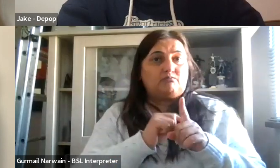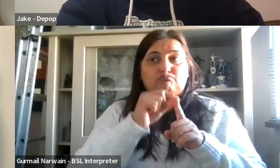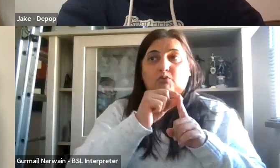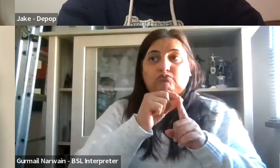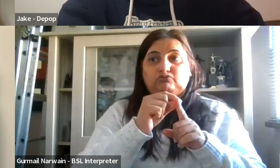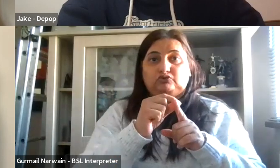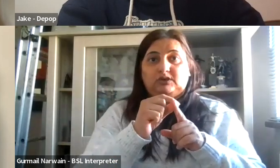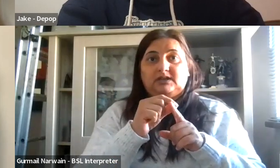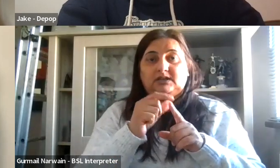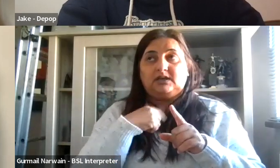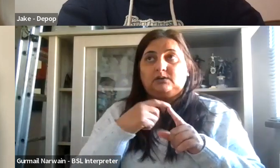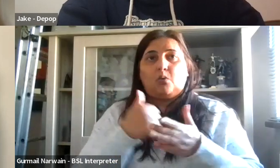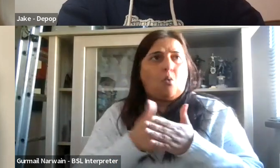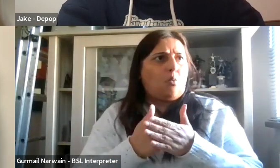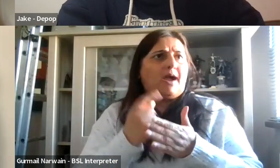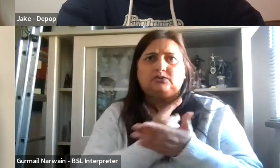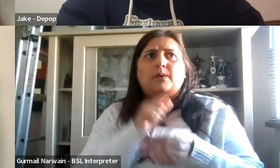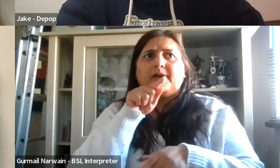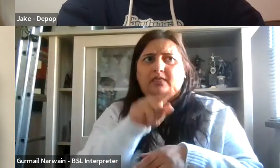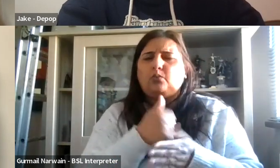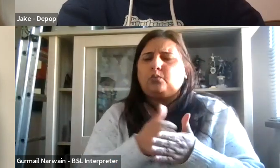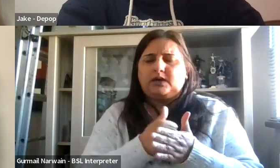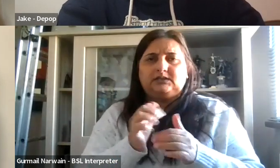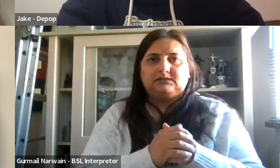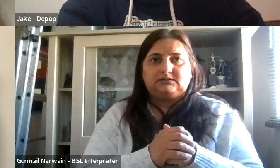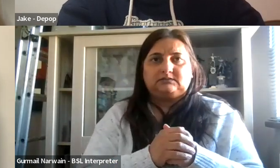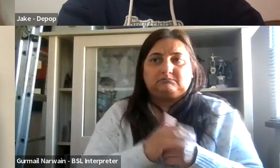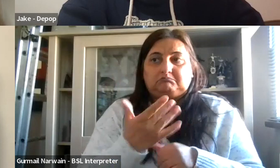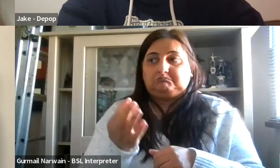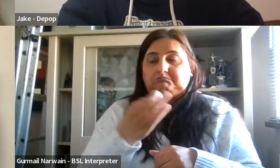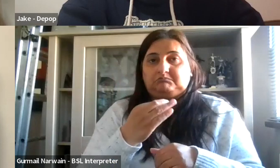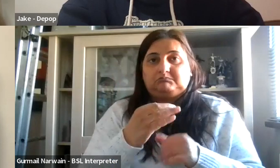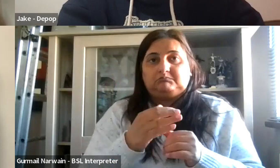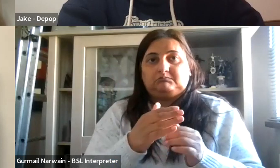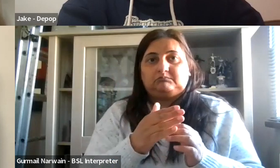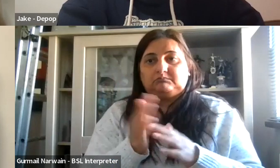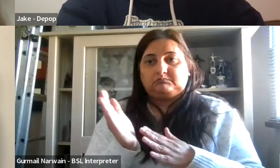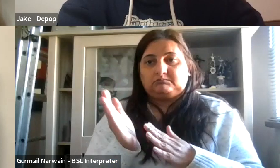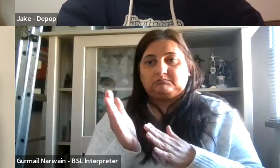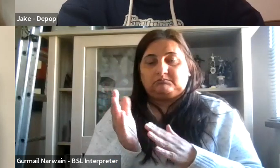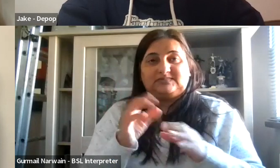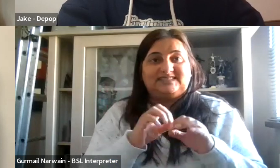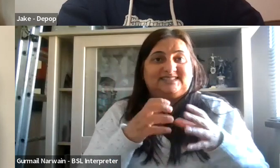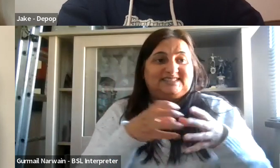So it's something we're talking about all of the time. way and opportunity to progress, we operate two promotion cycles, where we consider promotions put forward, it's something we think about all the time. And then you asked about like moving between teams. And we ask about moving between teams.